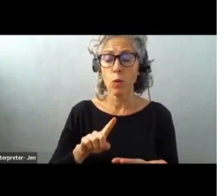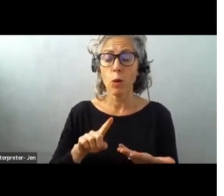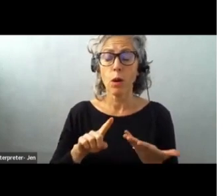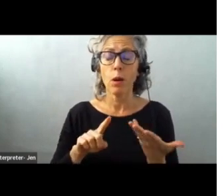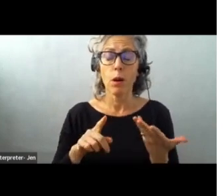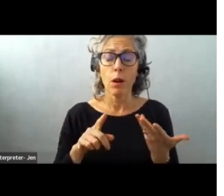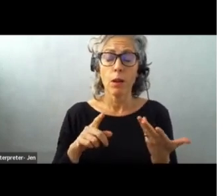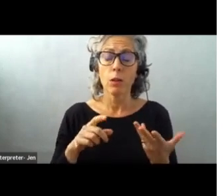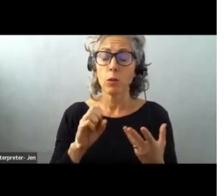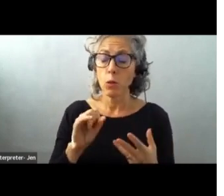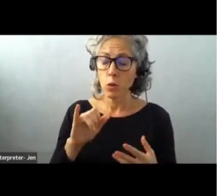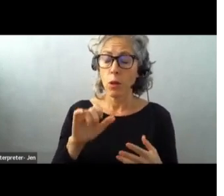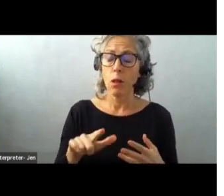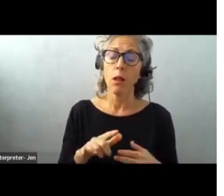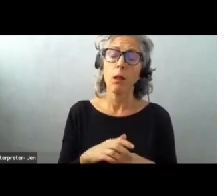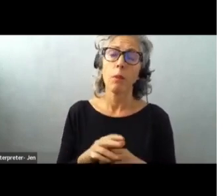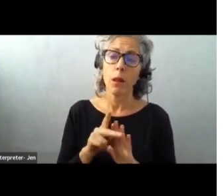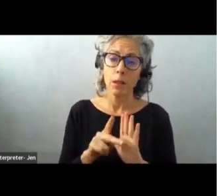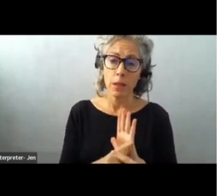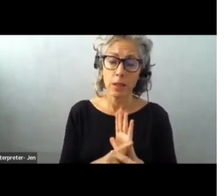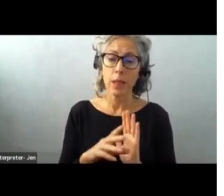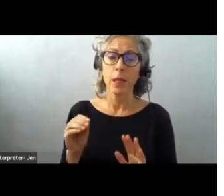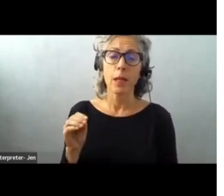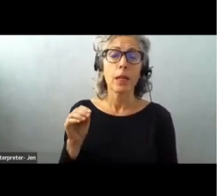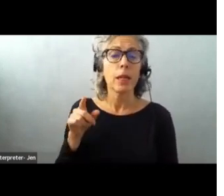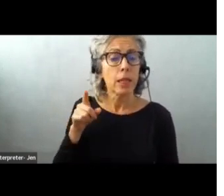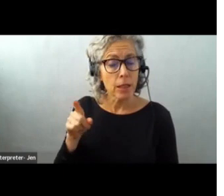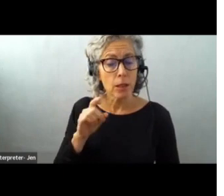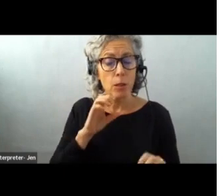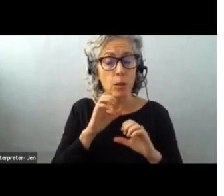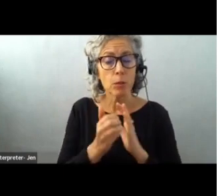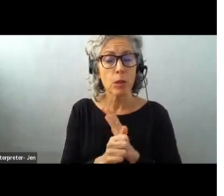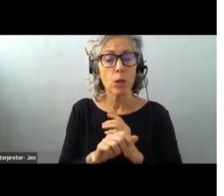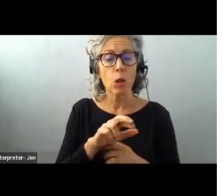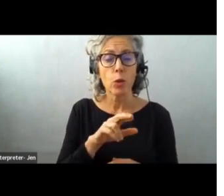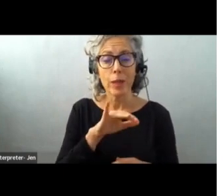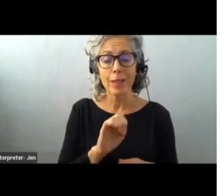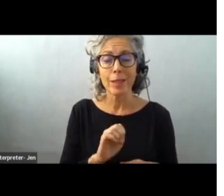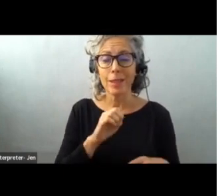University. And he's currently the communication specialist at the Lurie Institute for Disability See at Brandeis